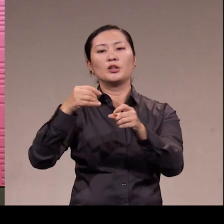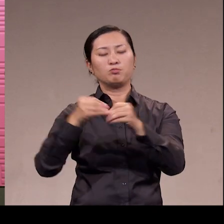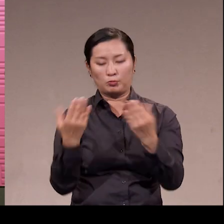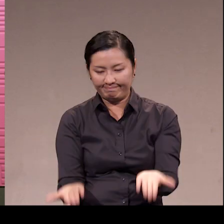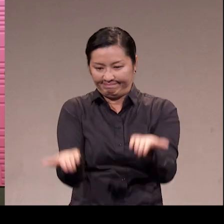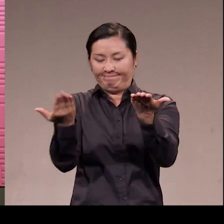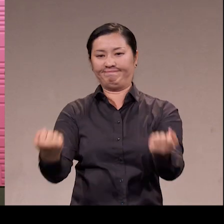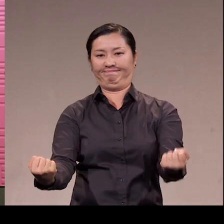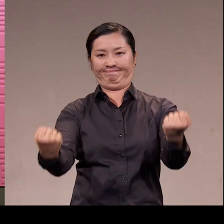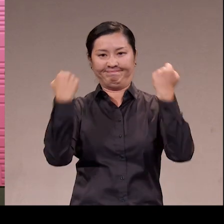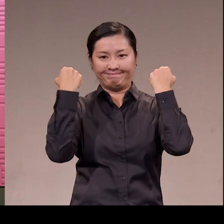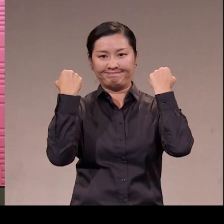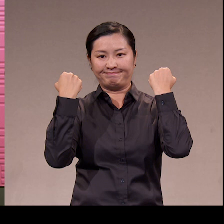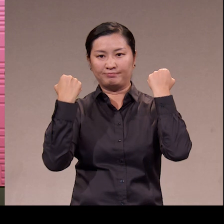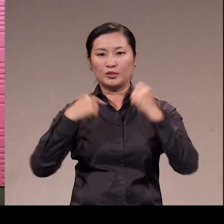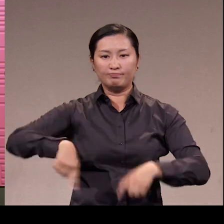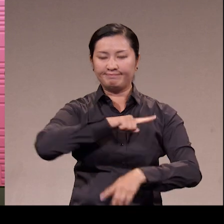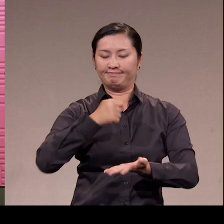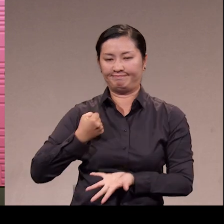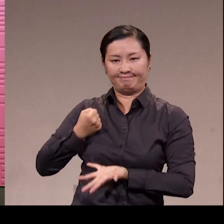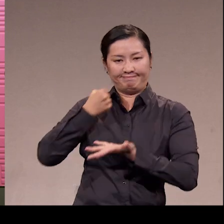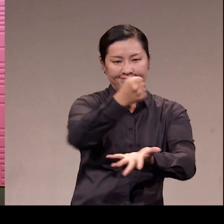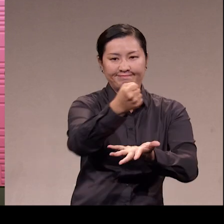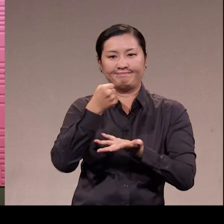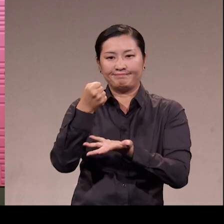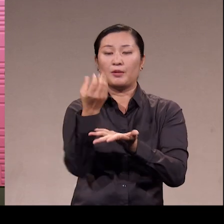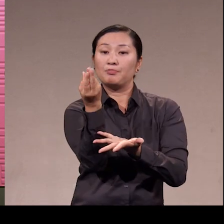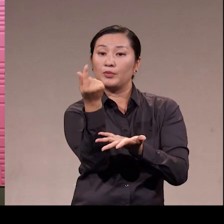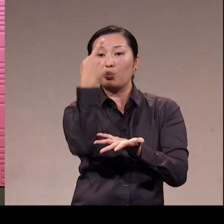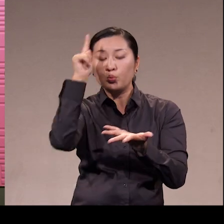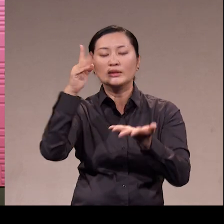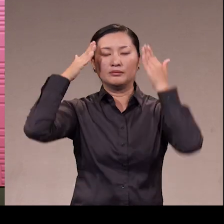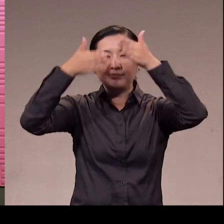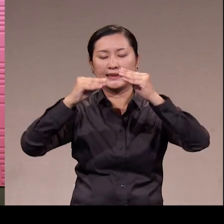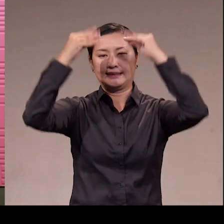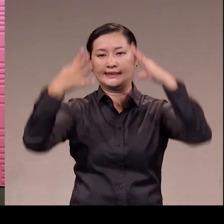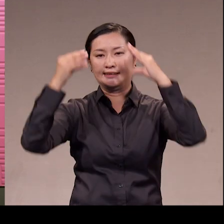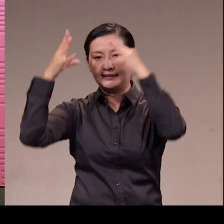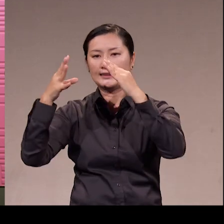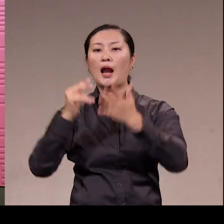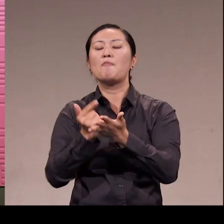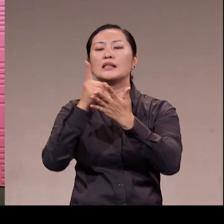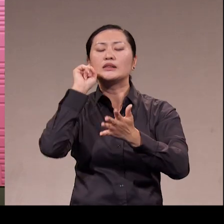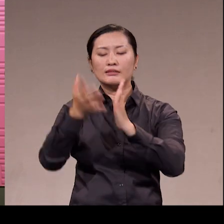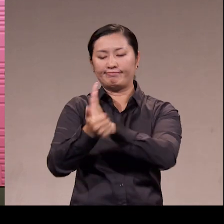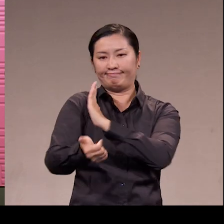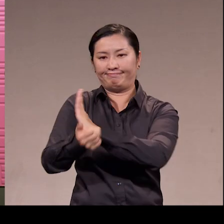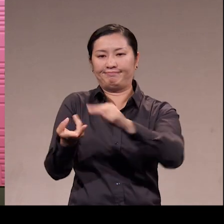financial support to upgrade teachers of secular subjects. We will also give out